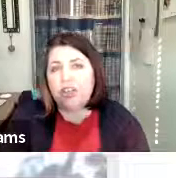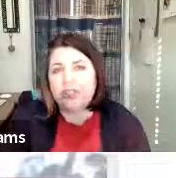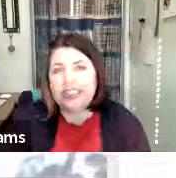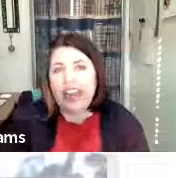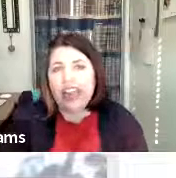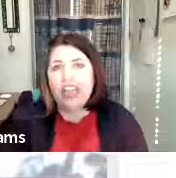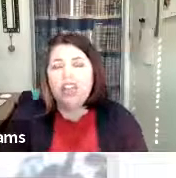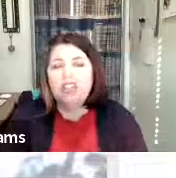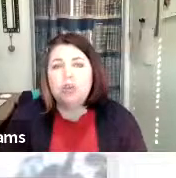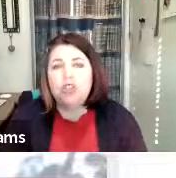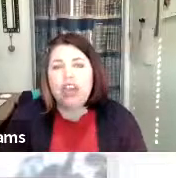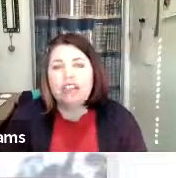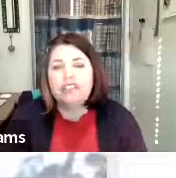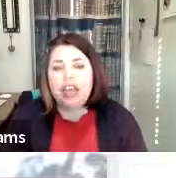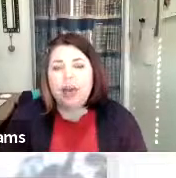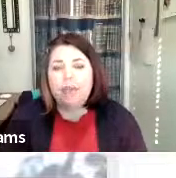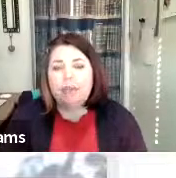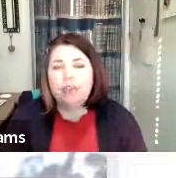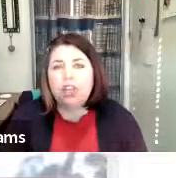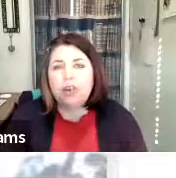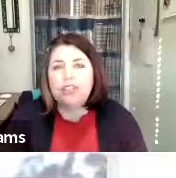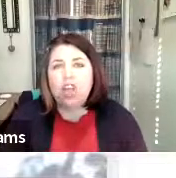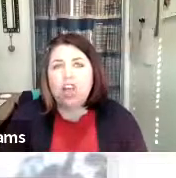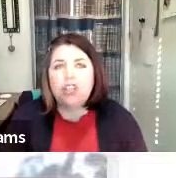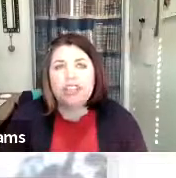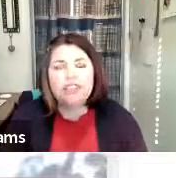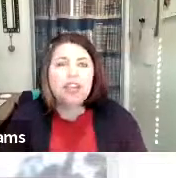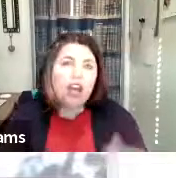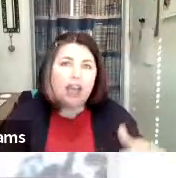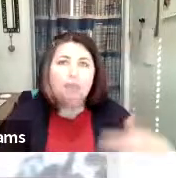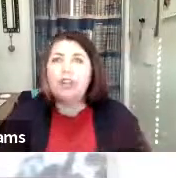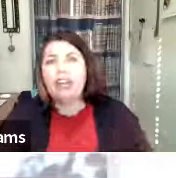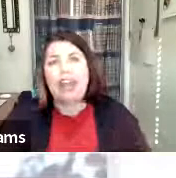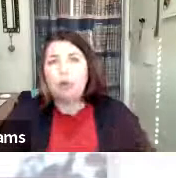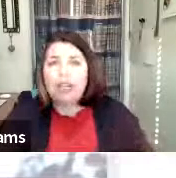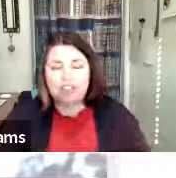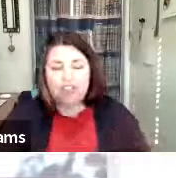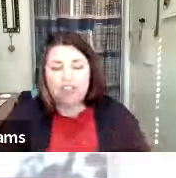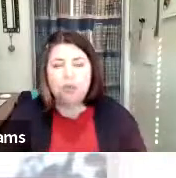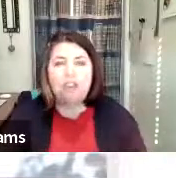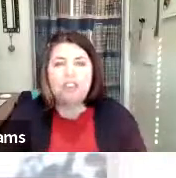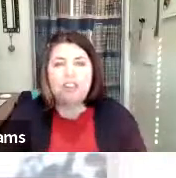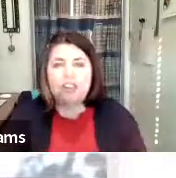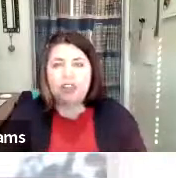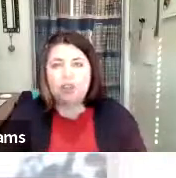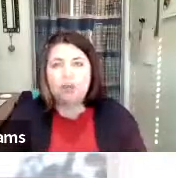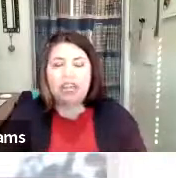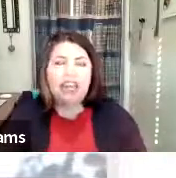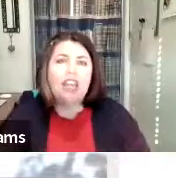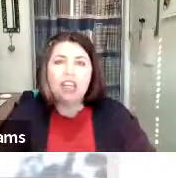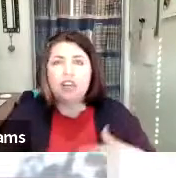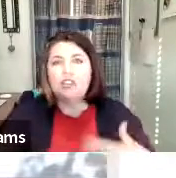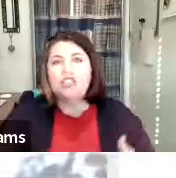Linda was saying, so that, you know, it's not just, I put in a question that's relevant to your field, but like, you know, there's a